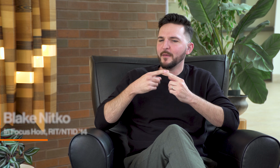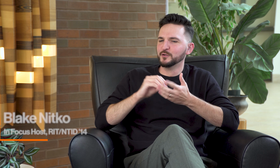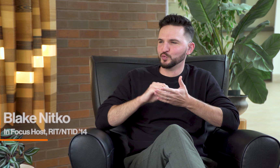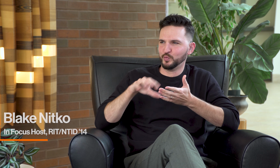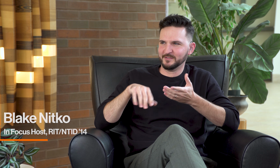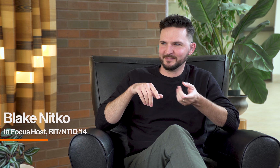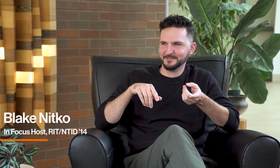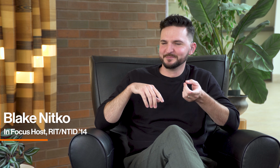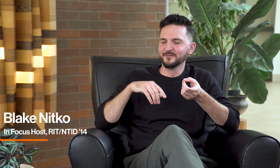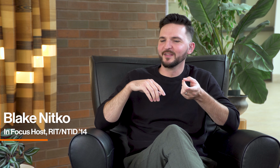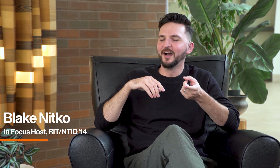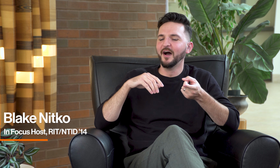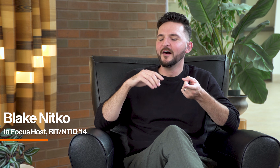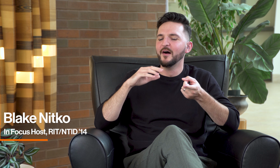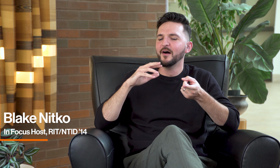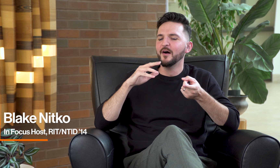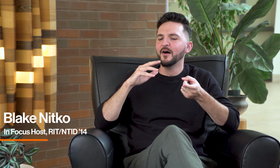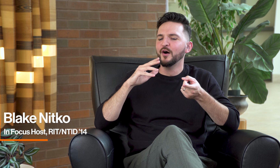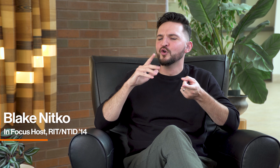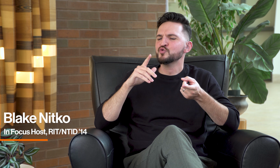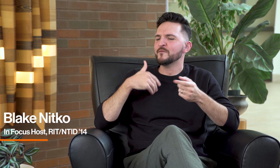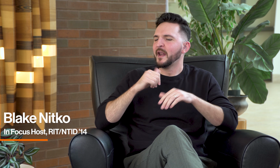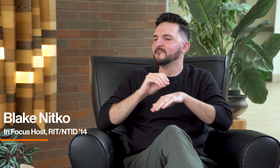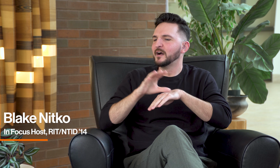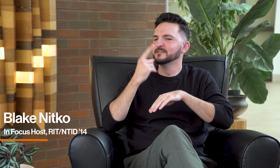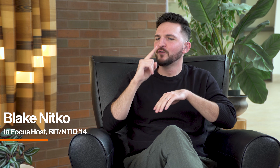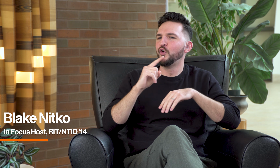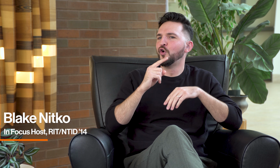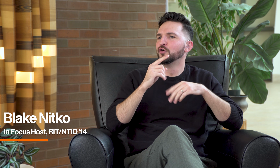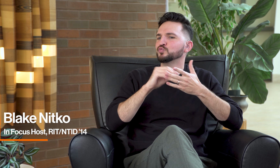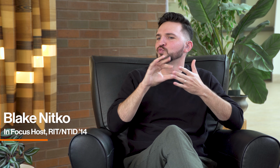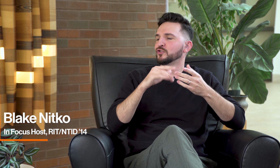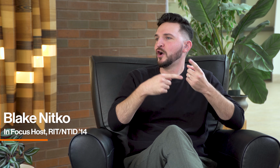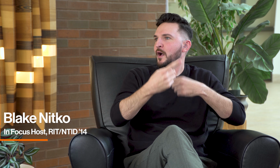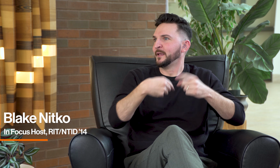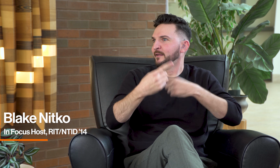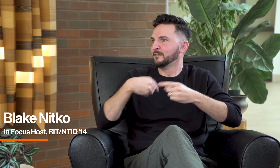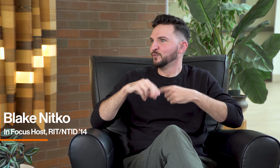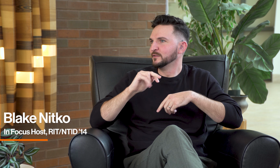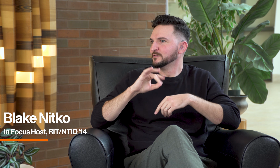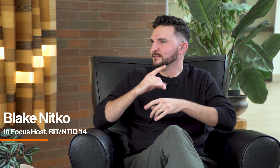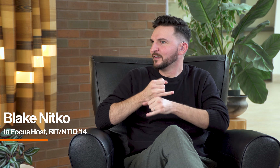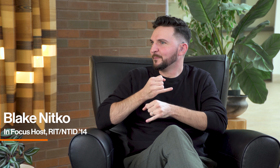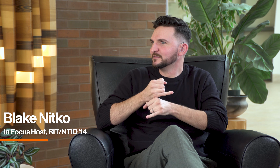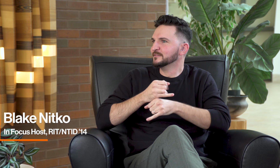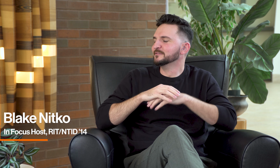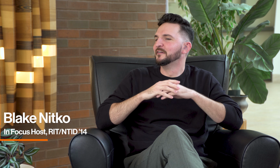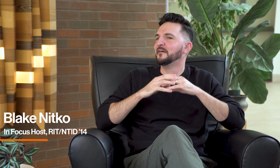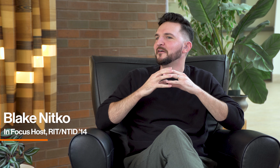Now let's talk a little bit about the students. Do you have any advice for the newcomers to campus;